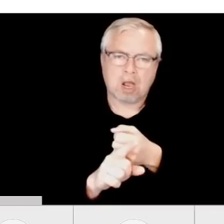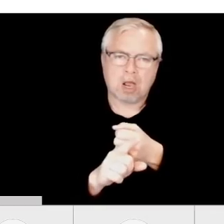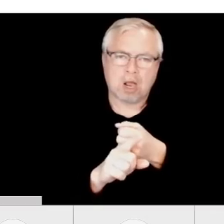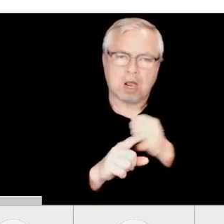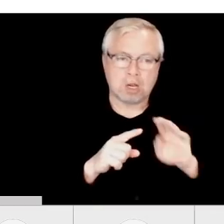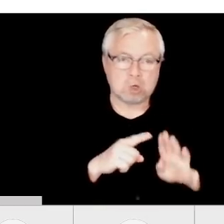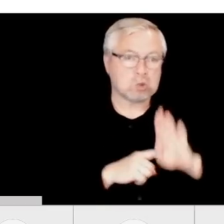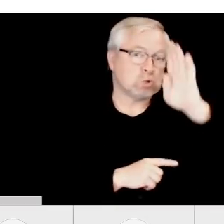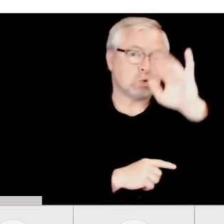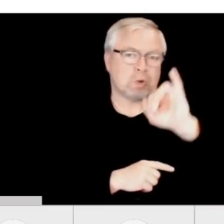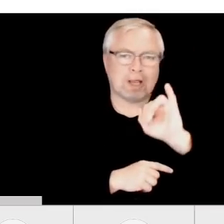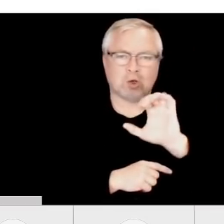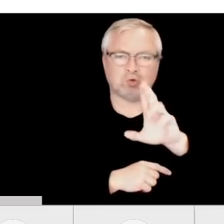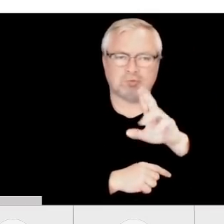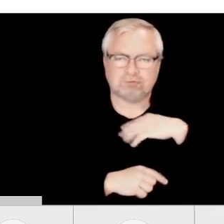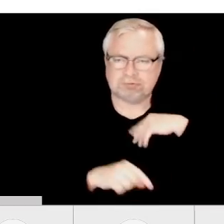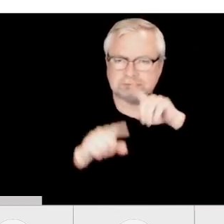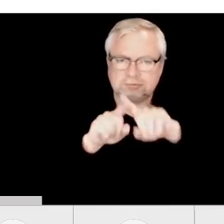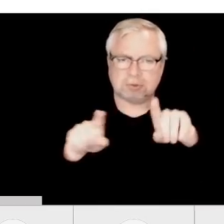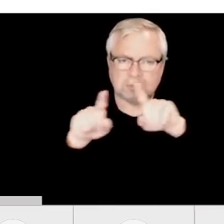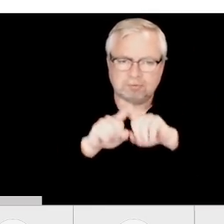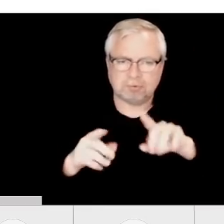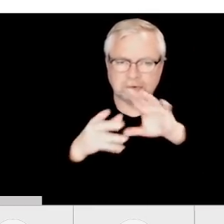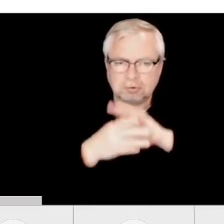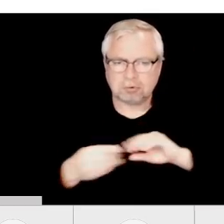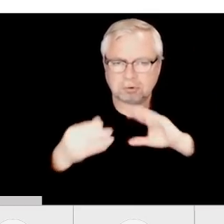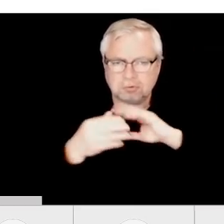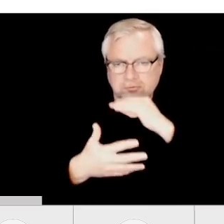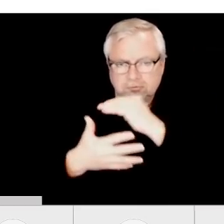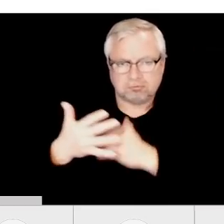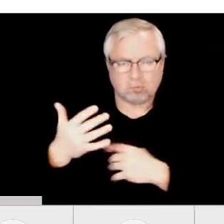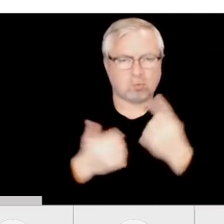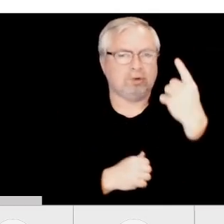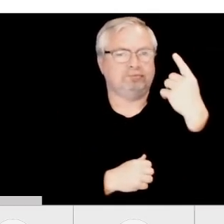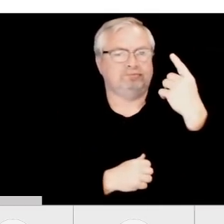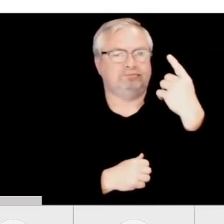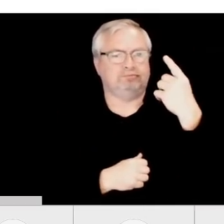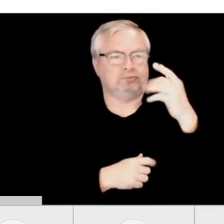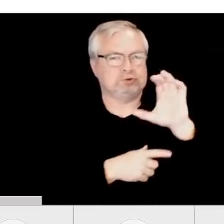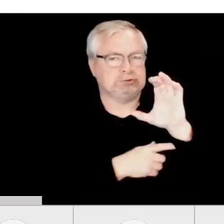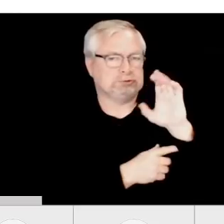different scenarios except for the CDC opening scenario, which you mentioned